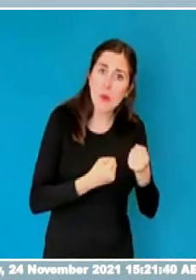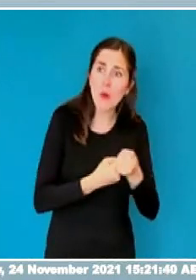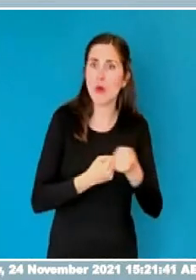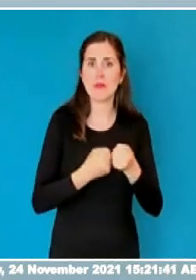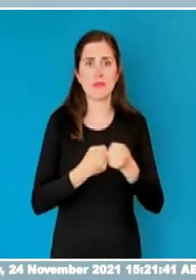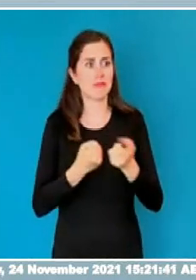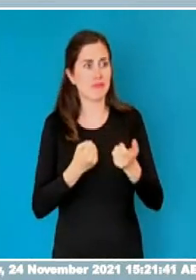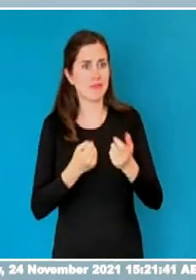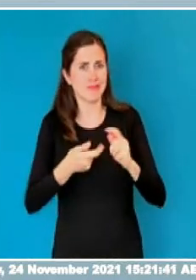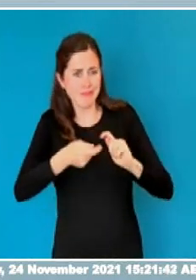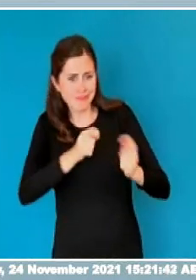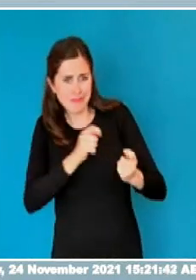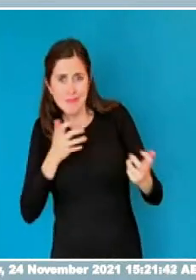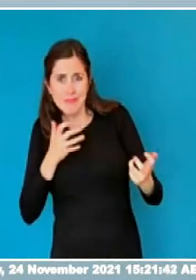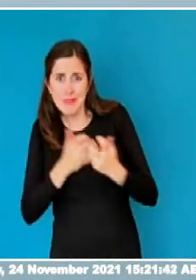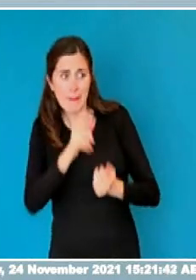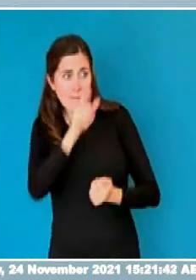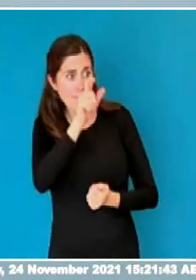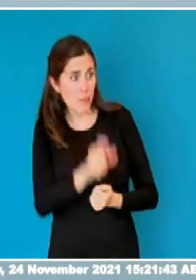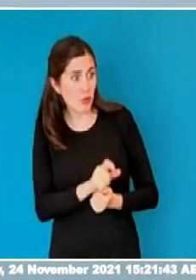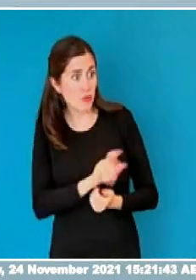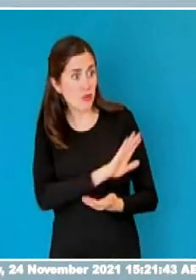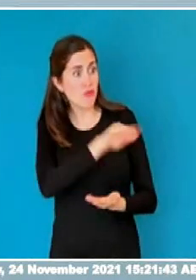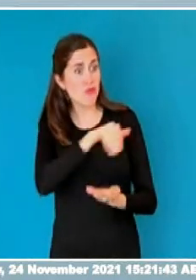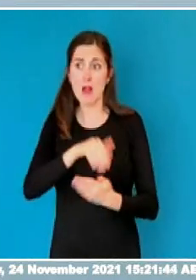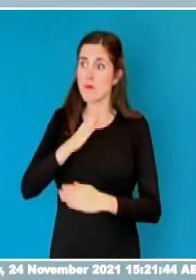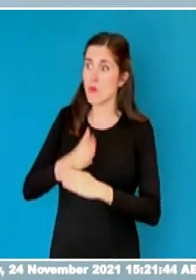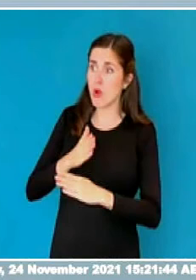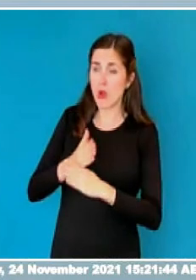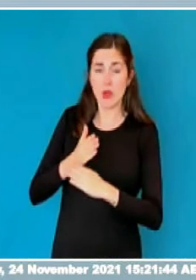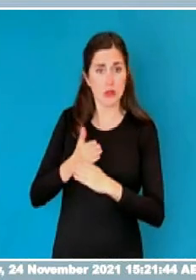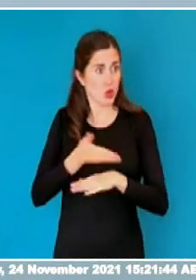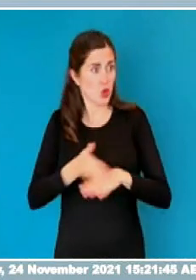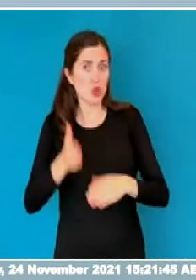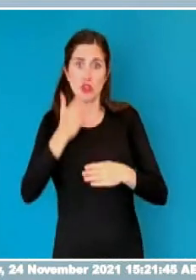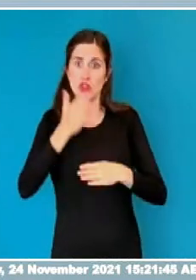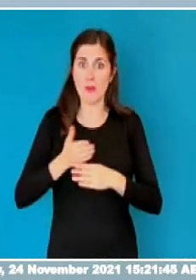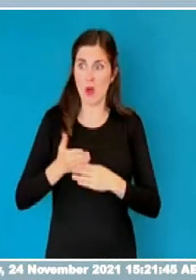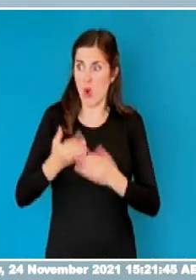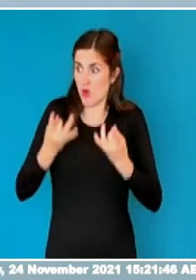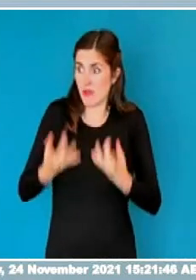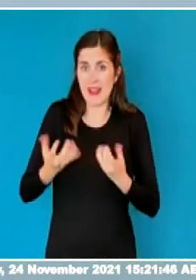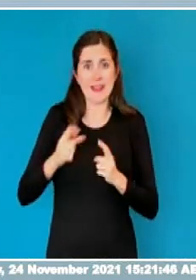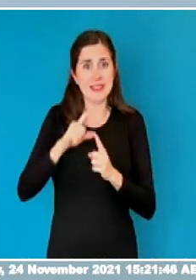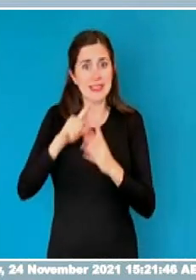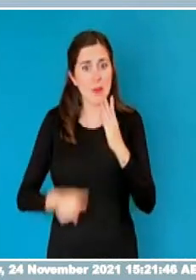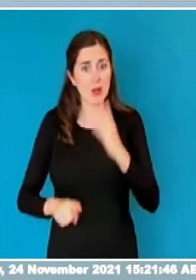organisation. I don't regulate that or, you know, I am an employer who does that but, you